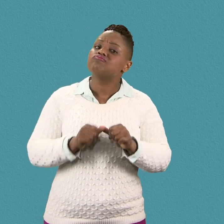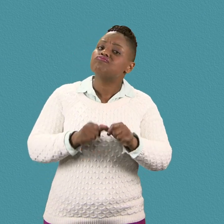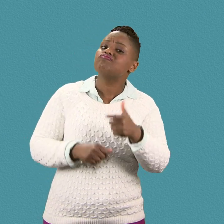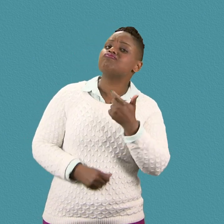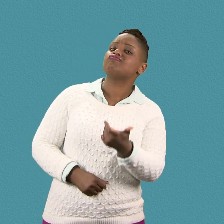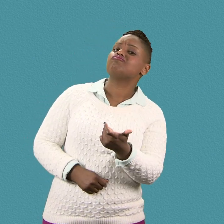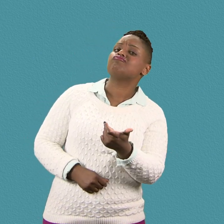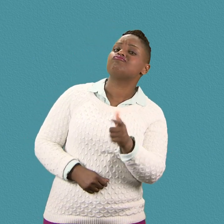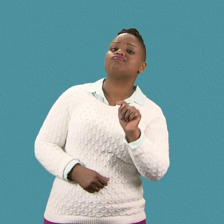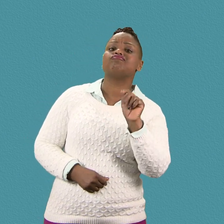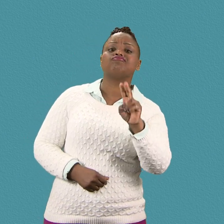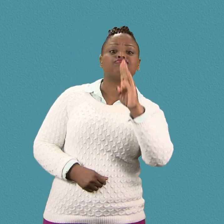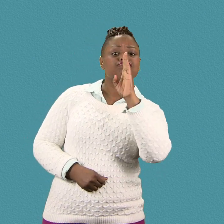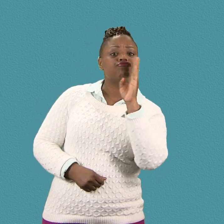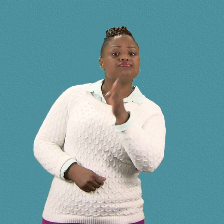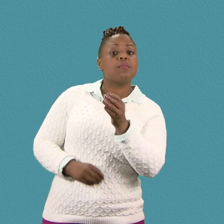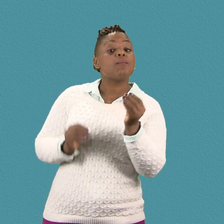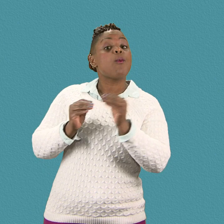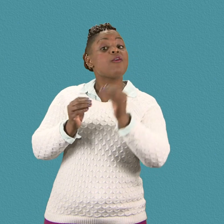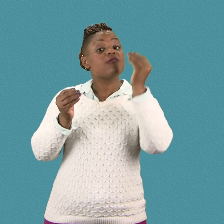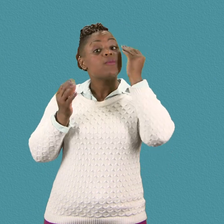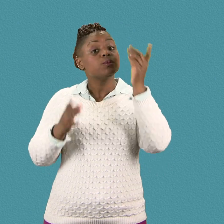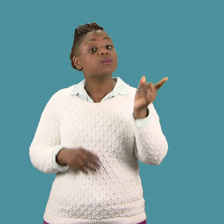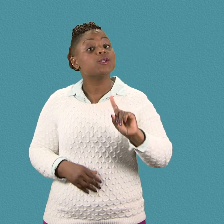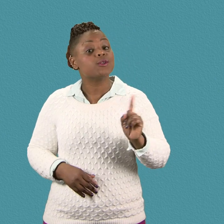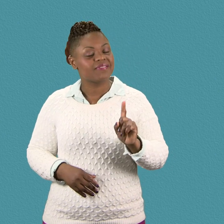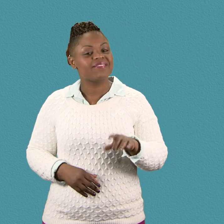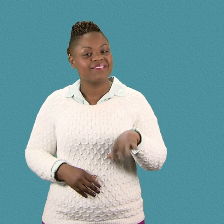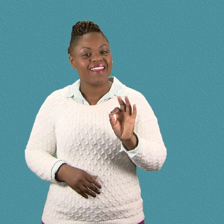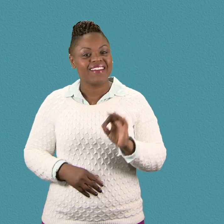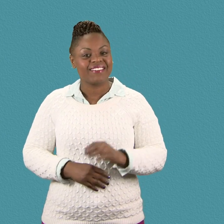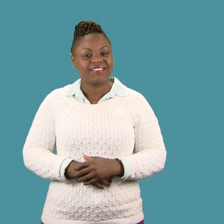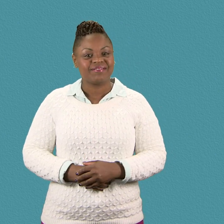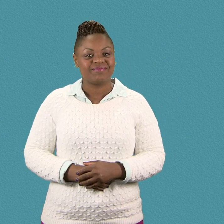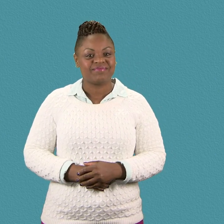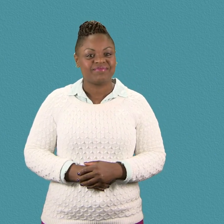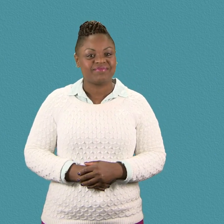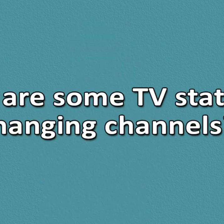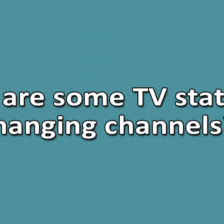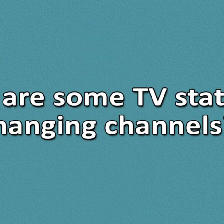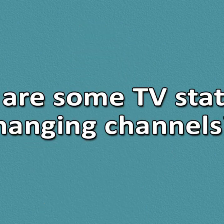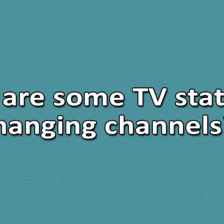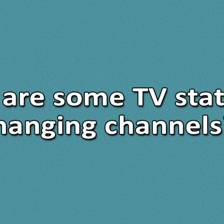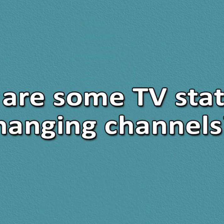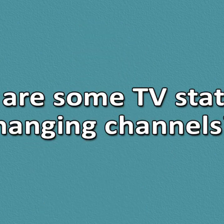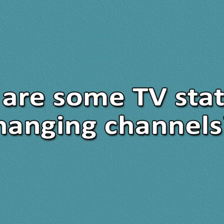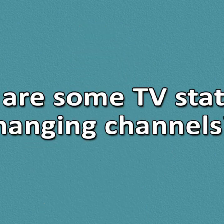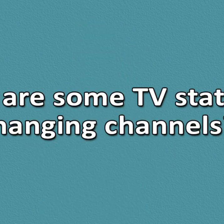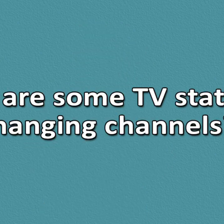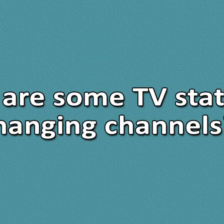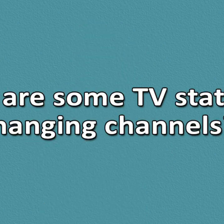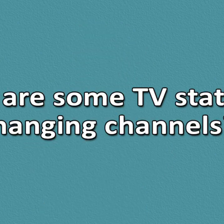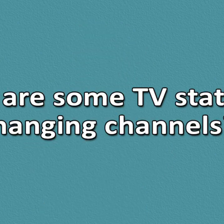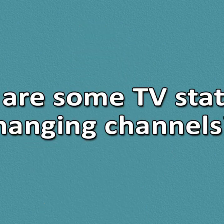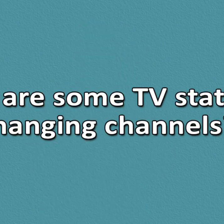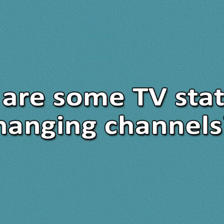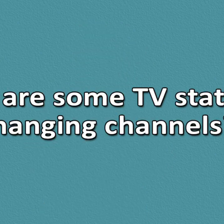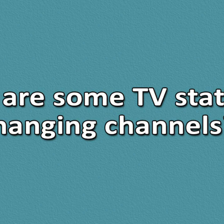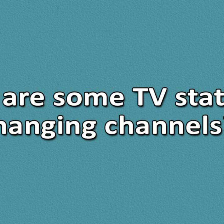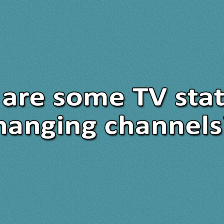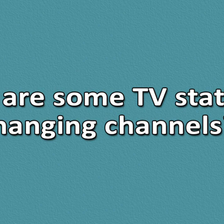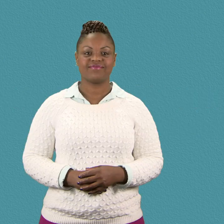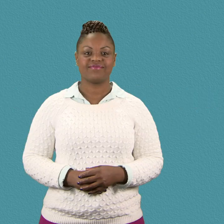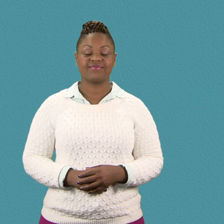to continue receiving over-the-air TV signals, and where you can find helpful resources.